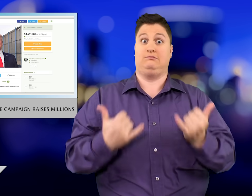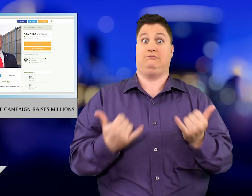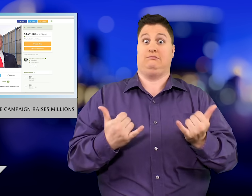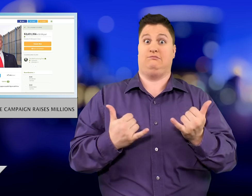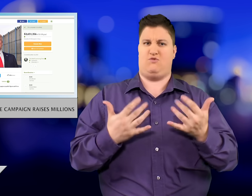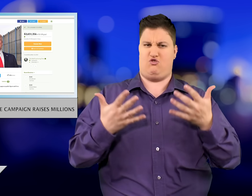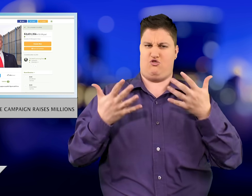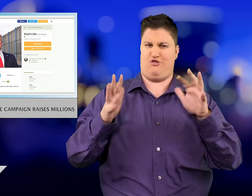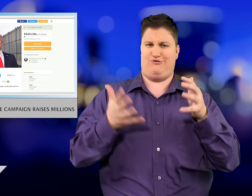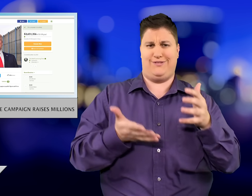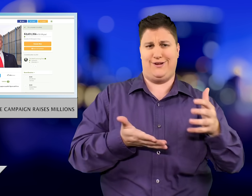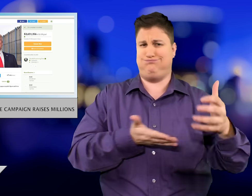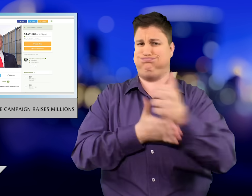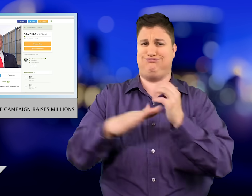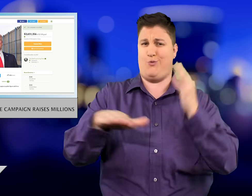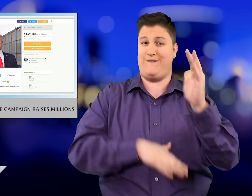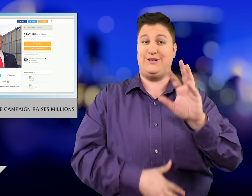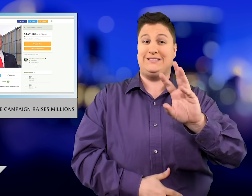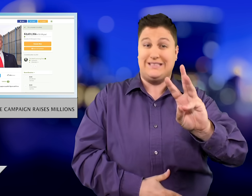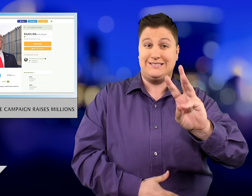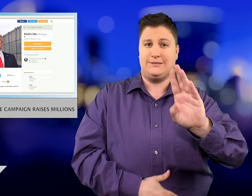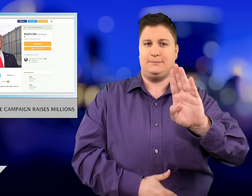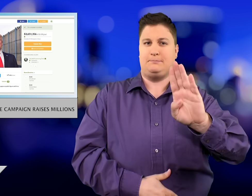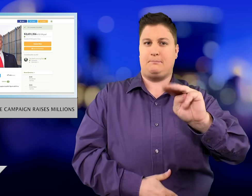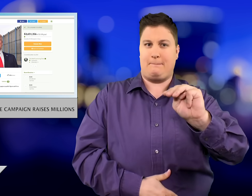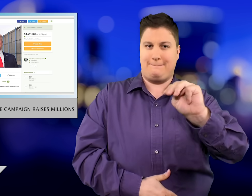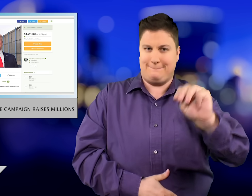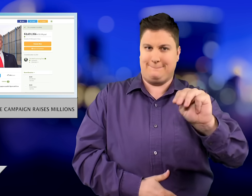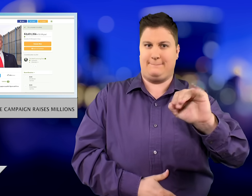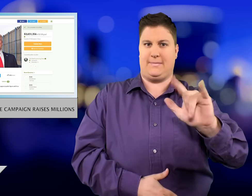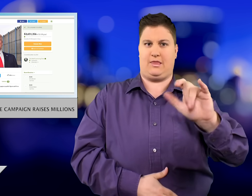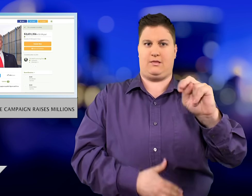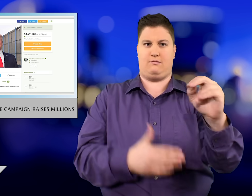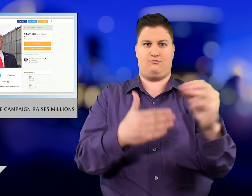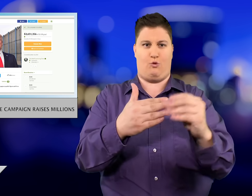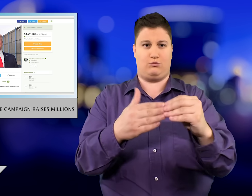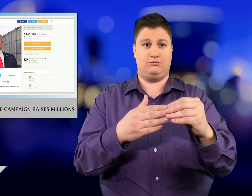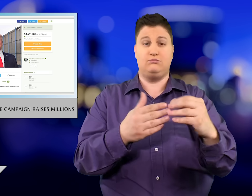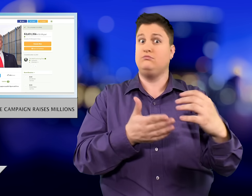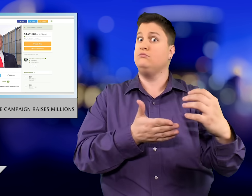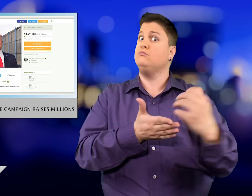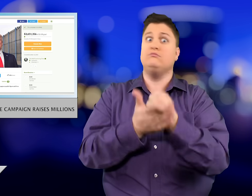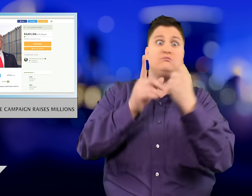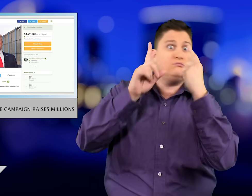As of right now it is raised over $6 million.